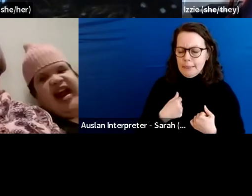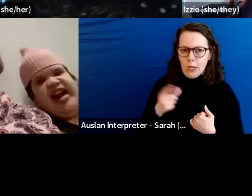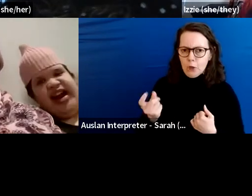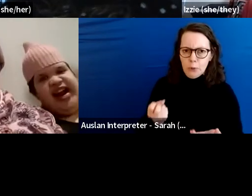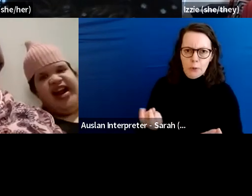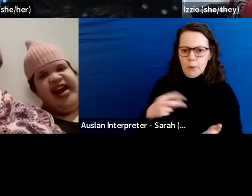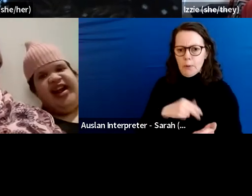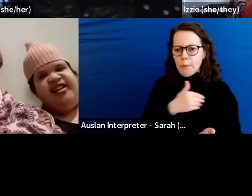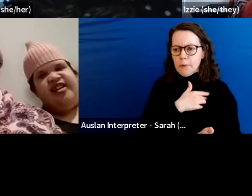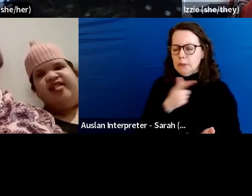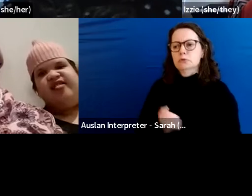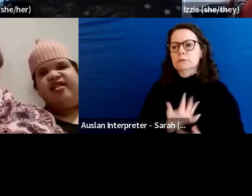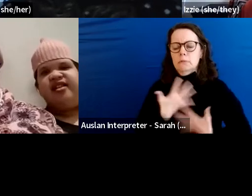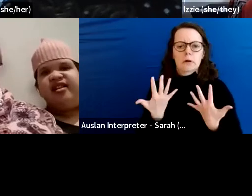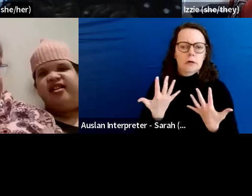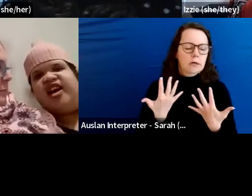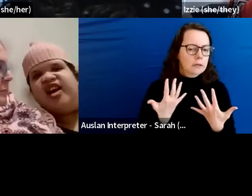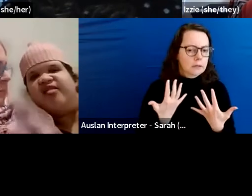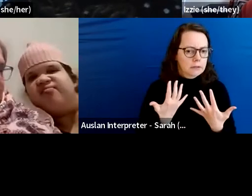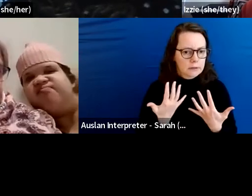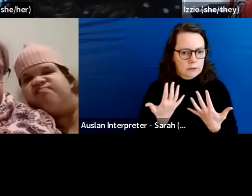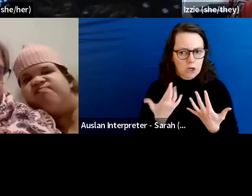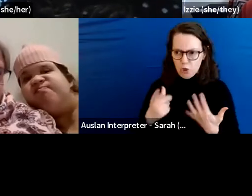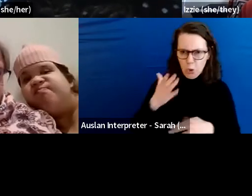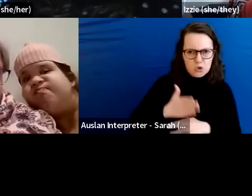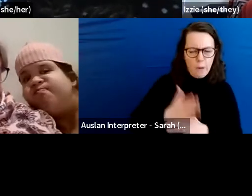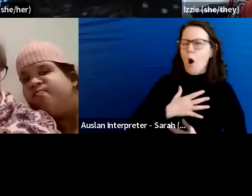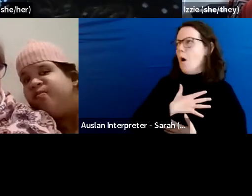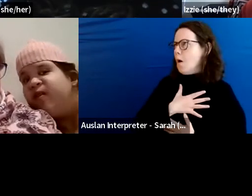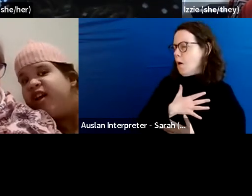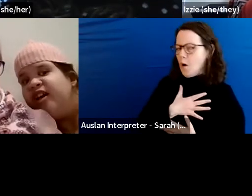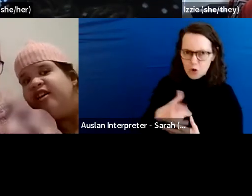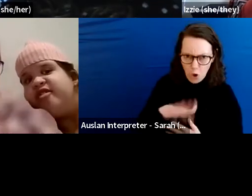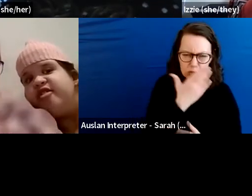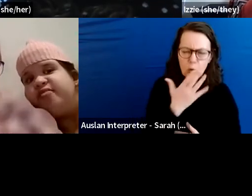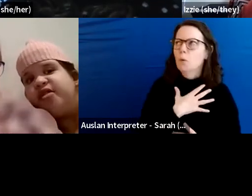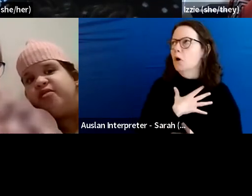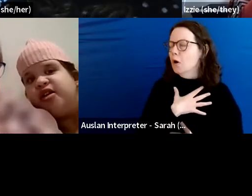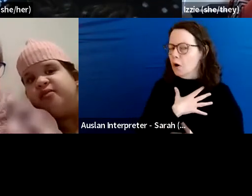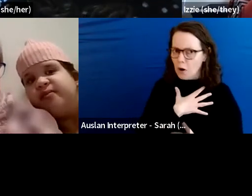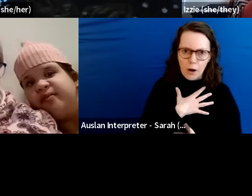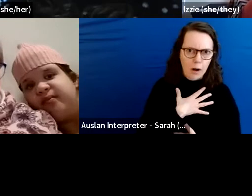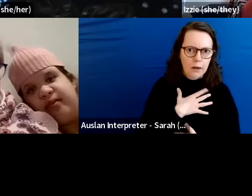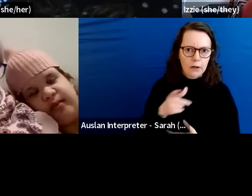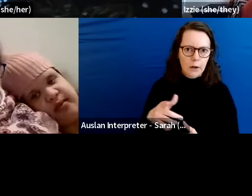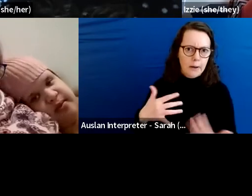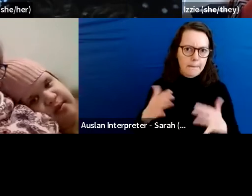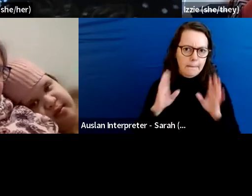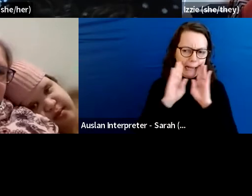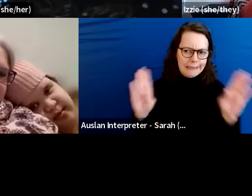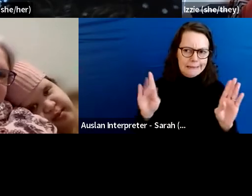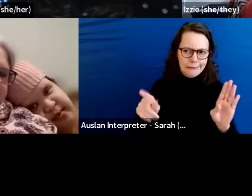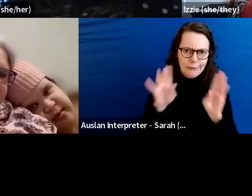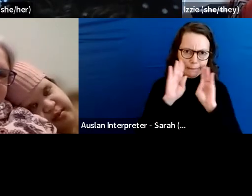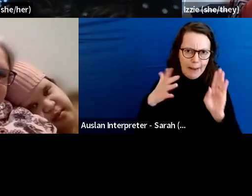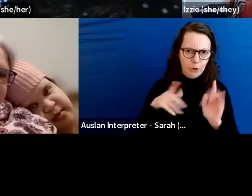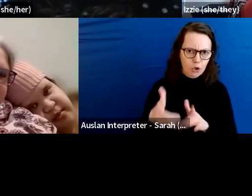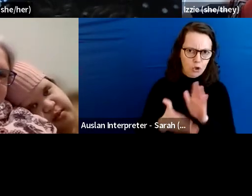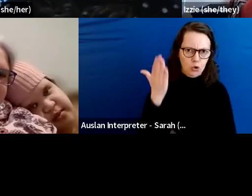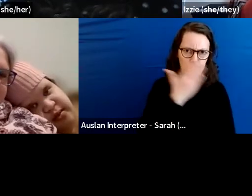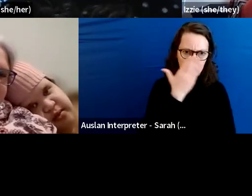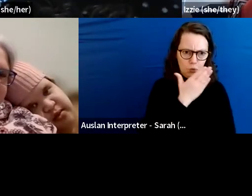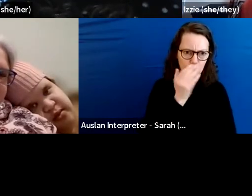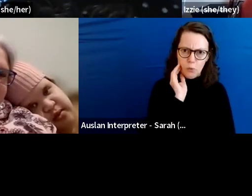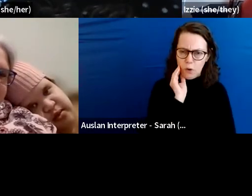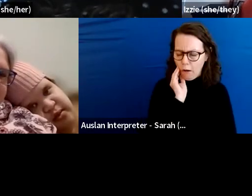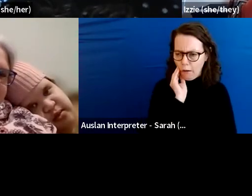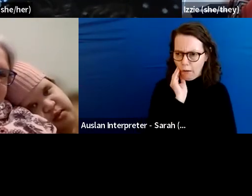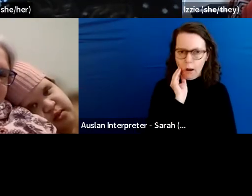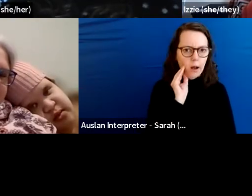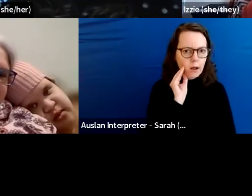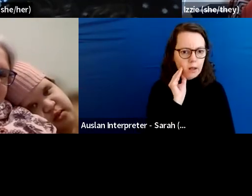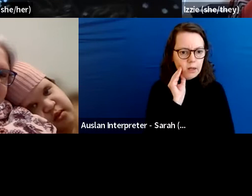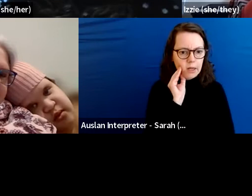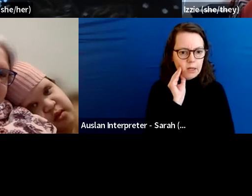know that idea that was so great that you can work or that you can go to school, and you're disabled as well it's so great that people, you know, are there to support you.